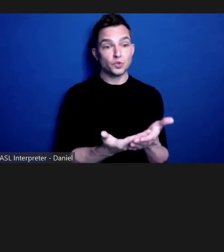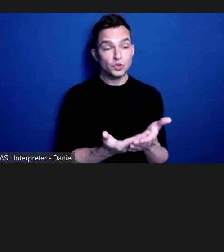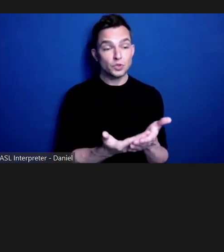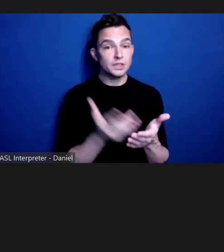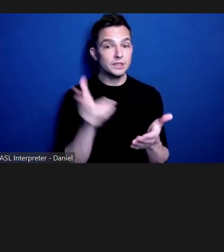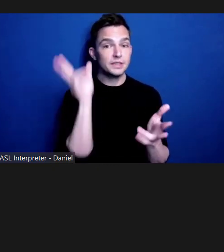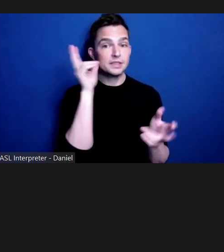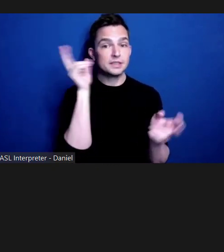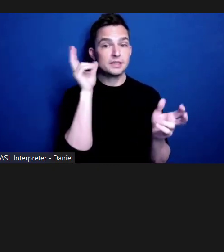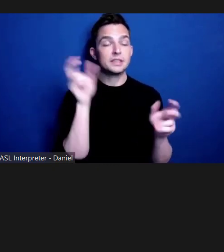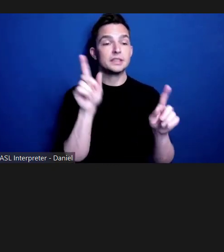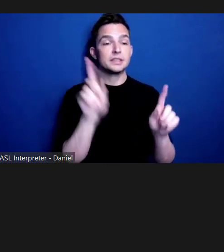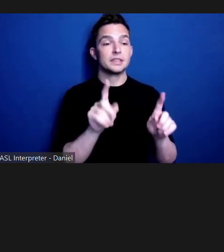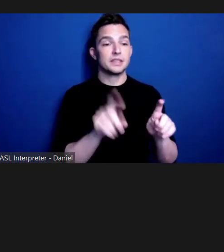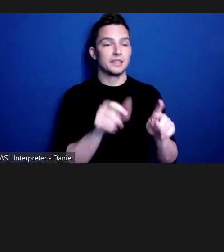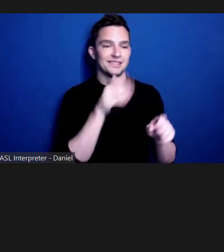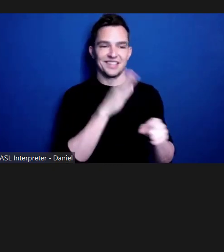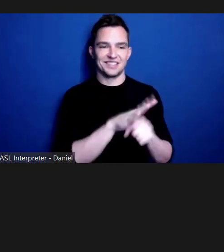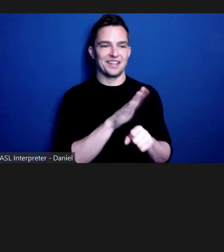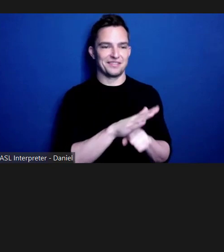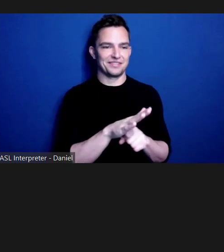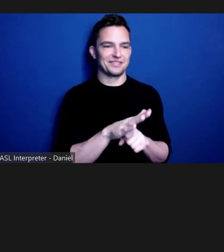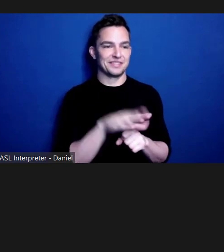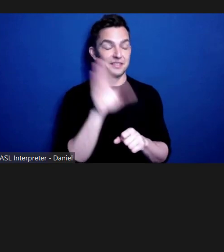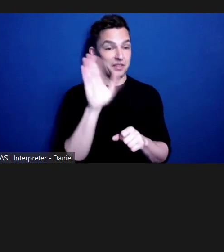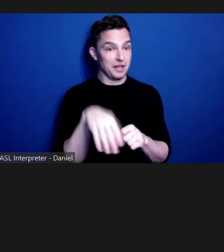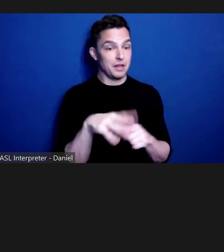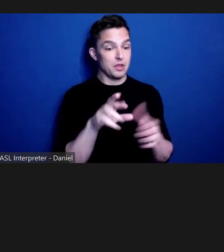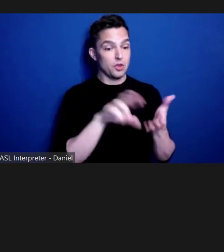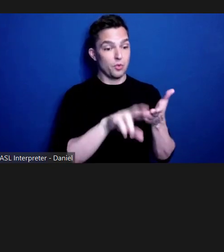research suggests that the instances of permanent hearing loss